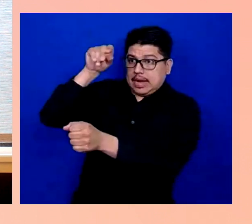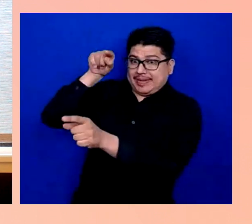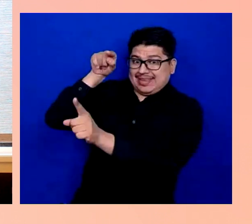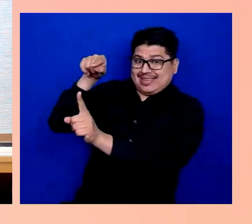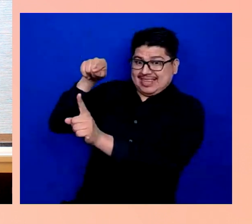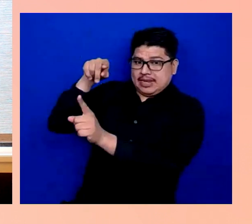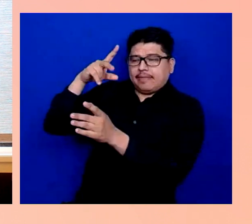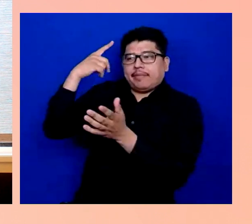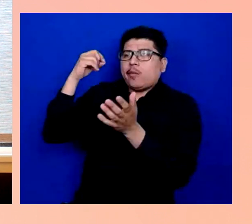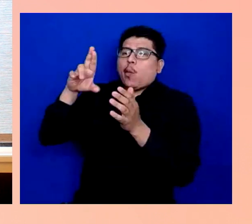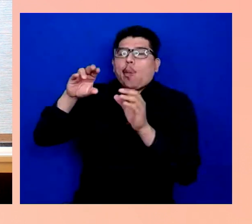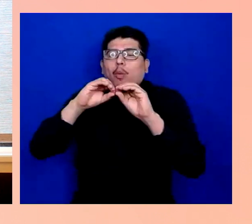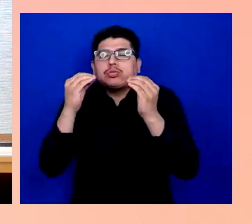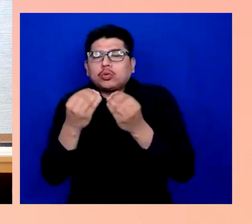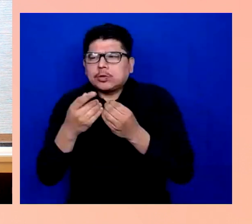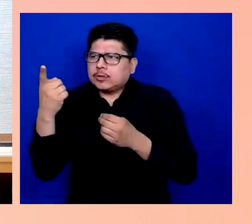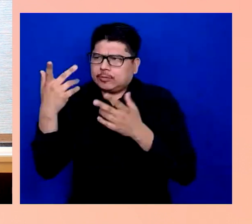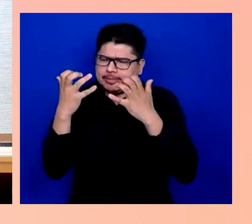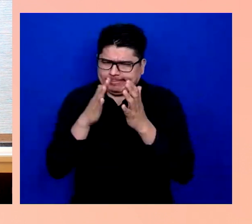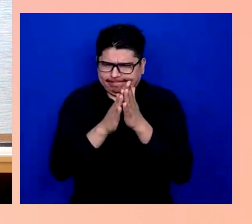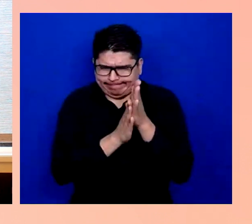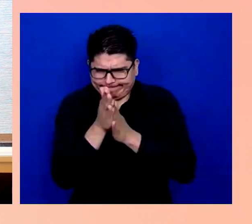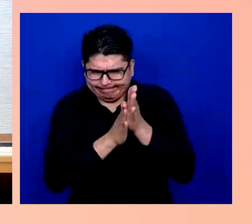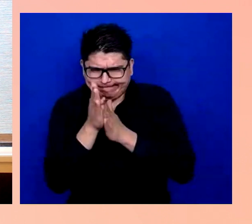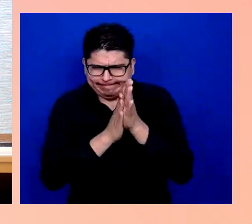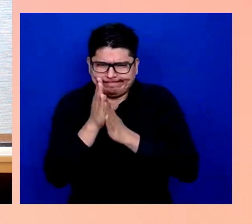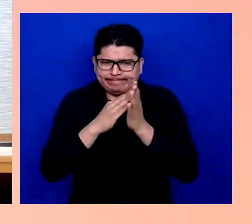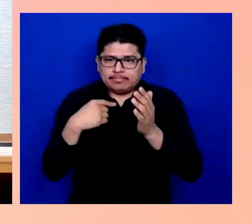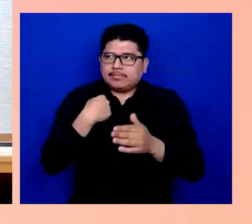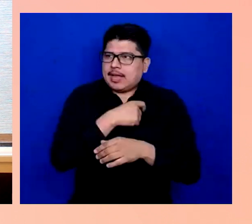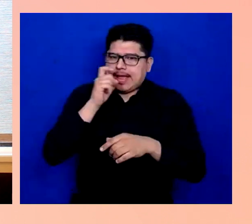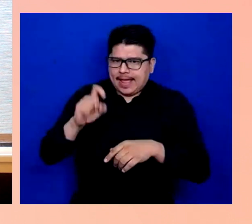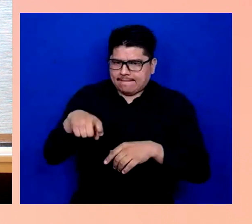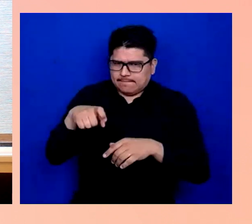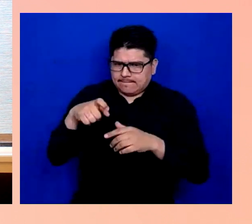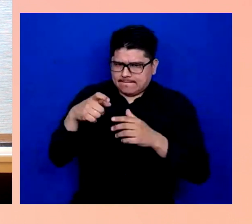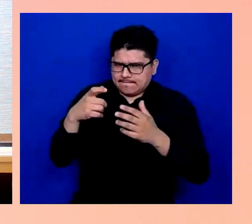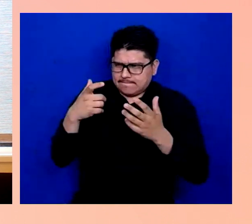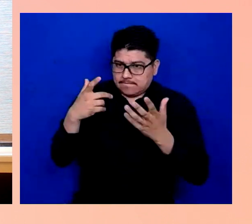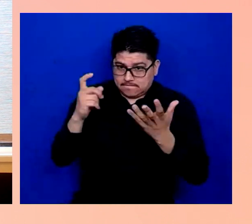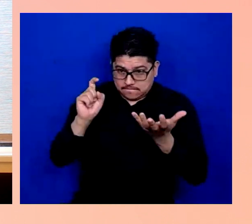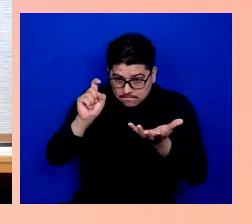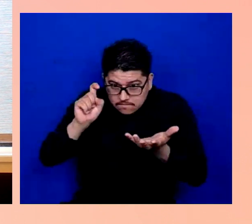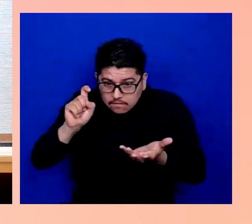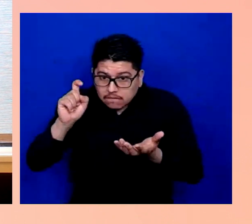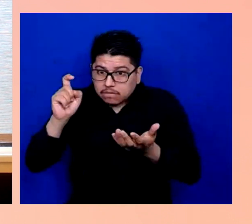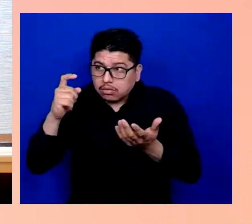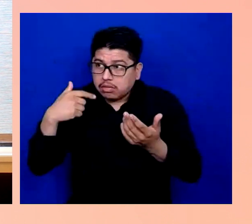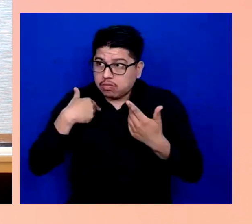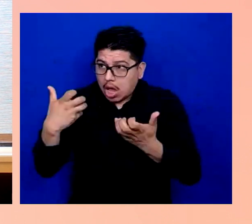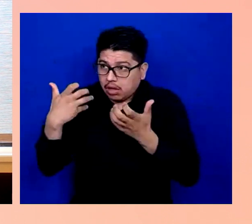I think we all, whether we realize it or not, have encountered some person